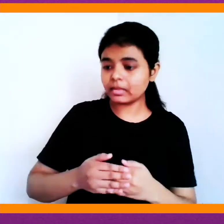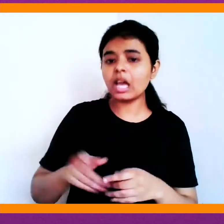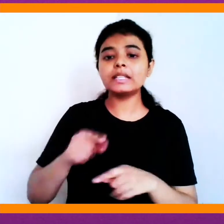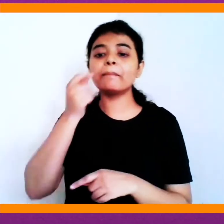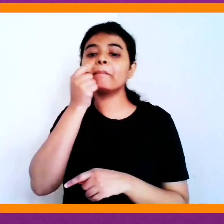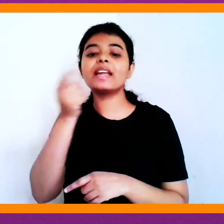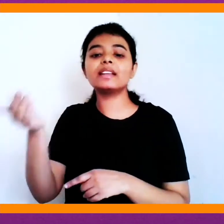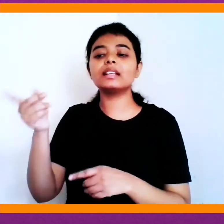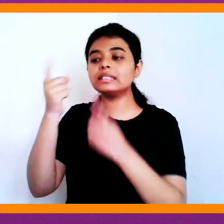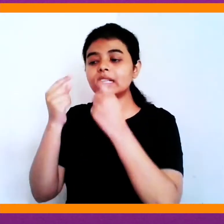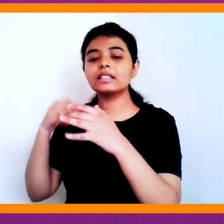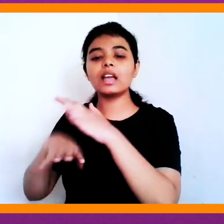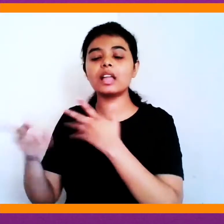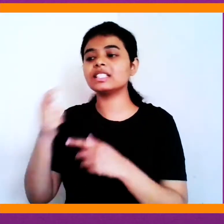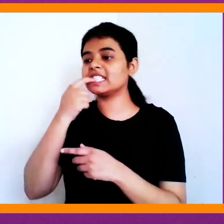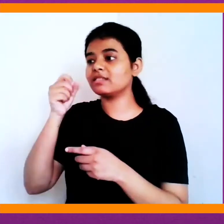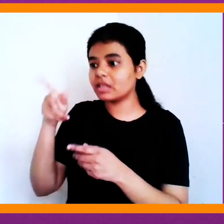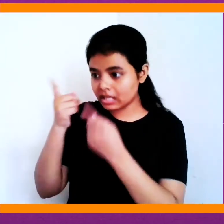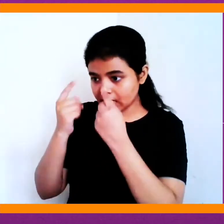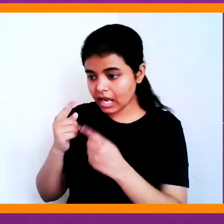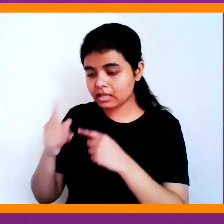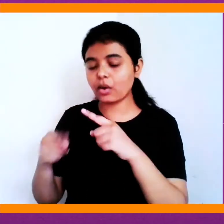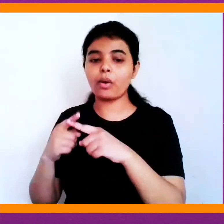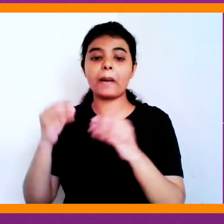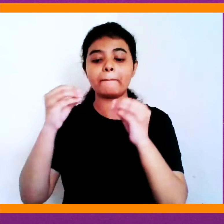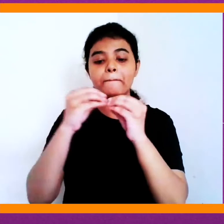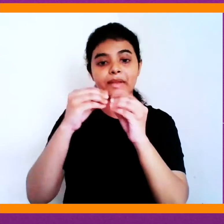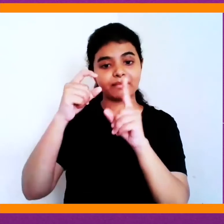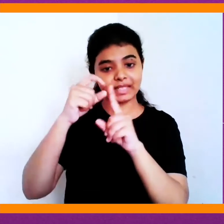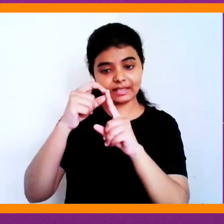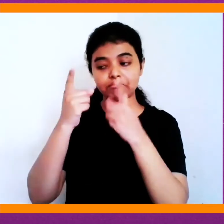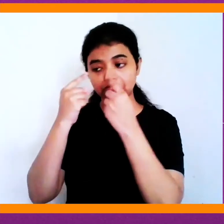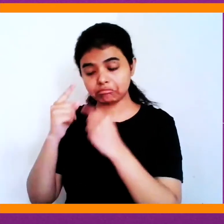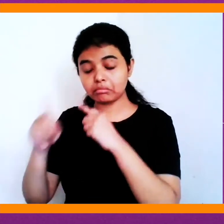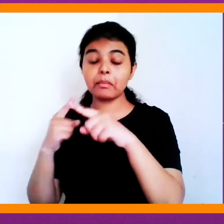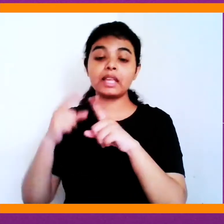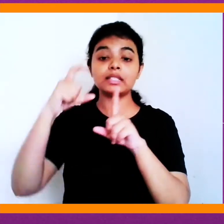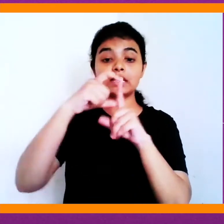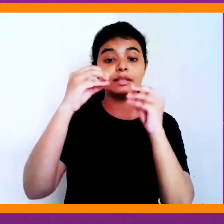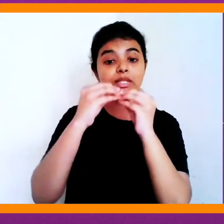coming for a baby is the semen test in the man and his general health like his high blood pressure if